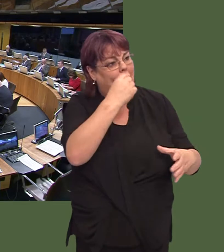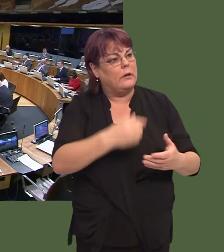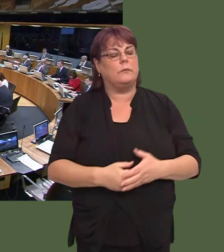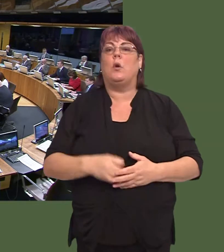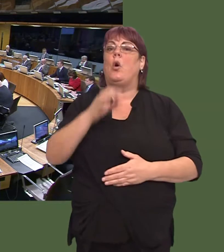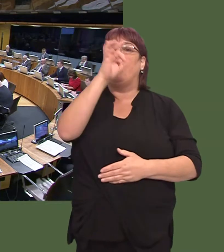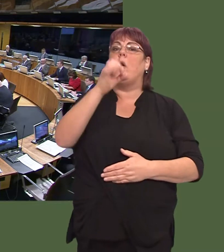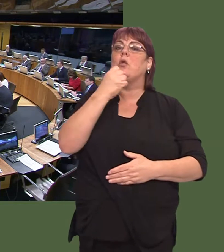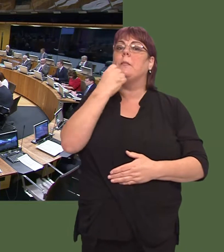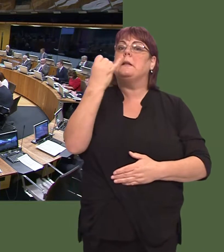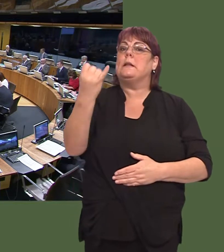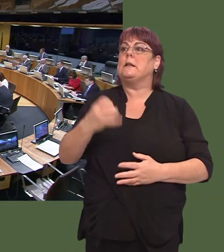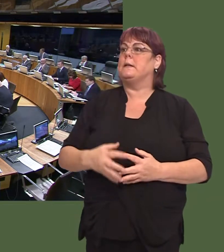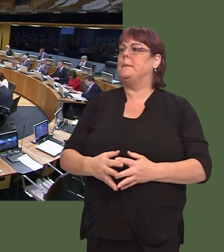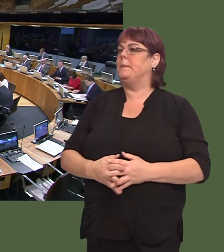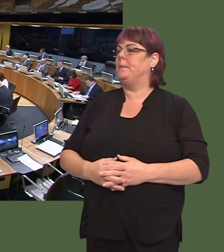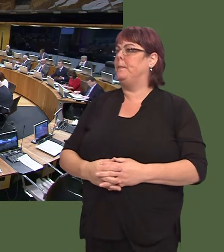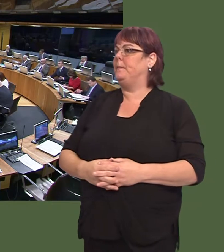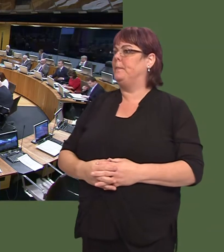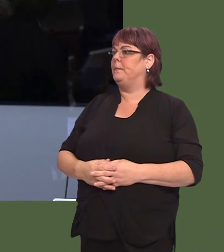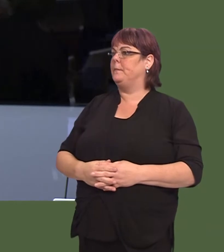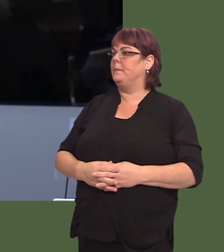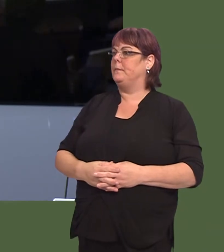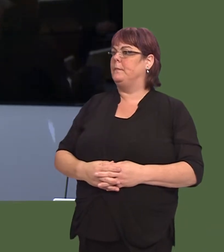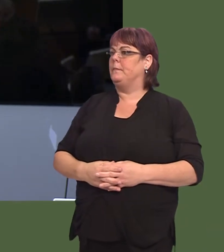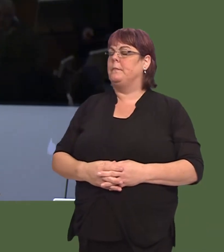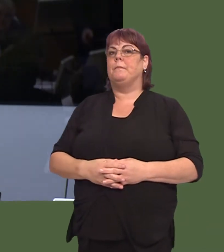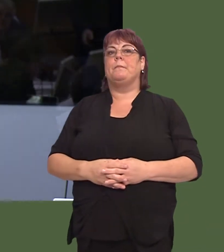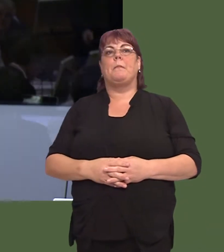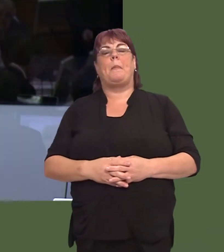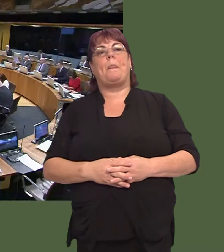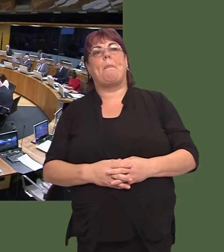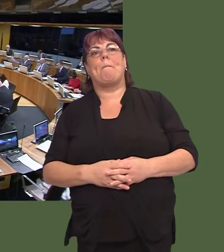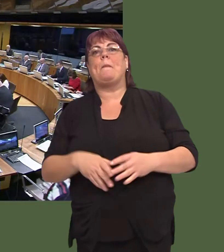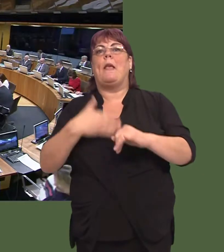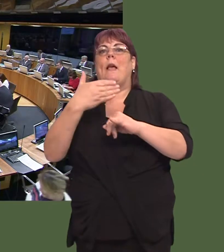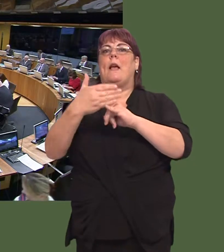How is the Welsh Government supporting the palliative care sector in Wales? (OAQ51226) Carwyn Jones: The updated end-of-life care